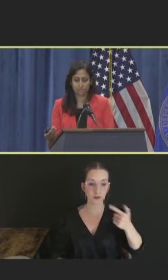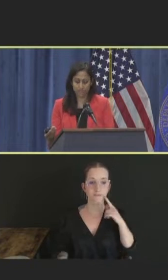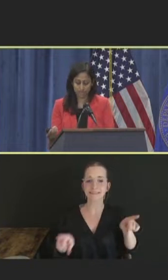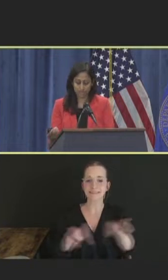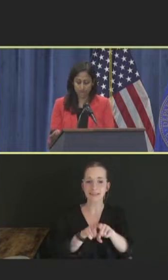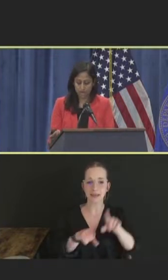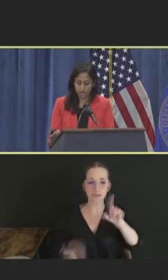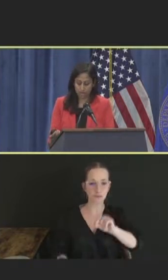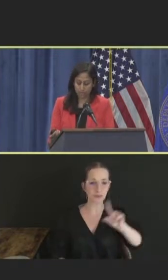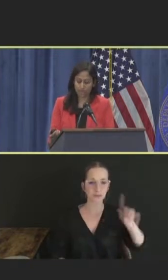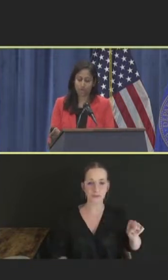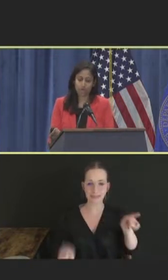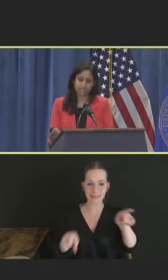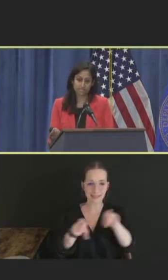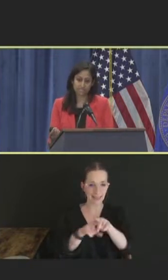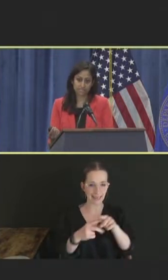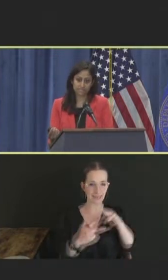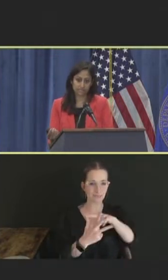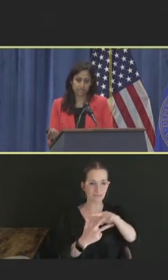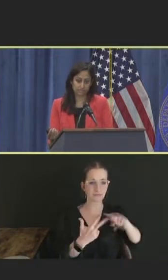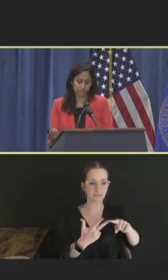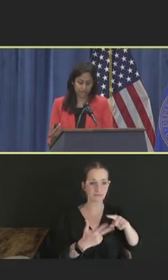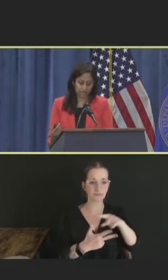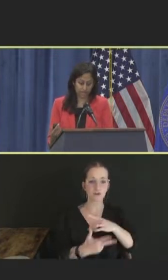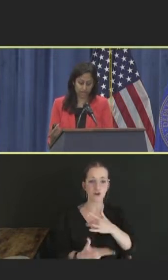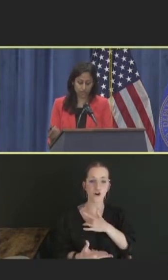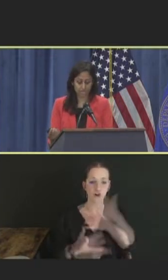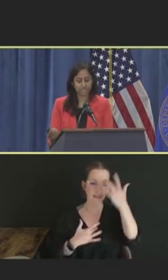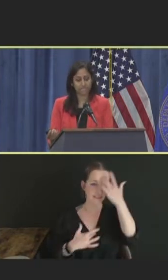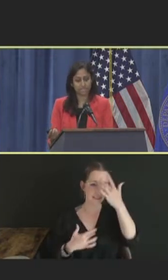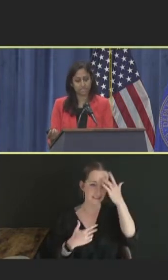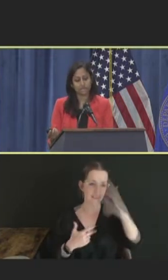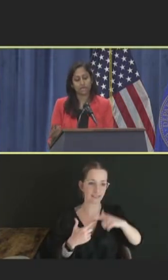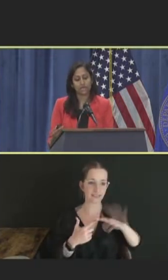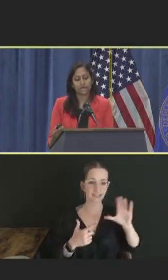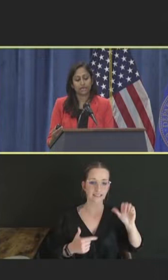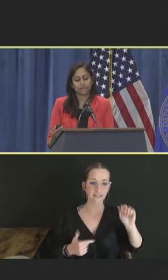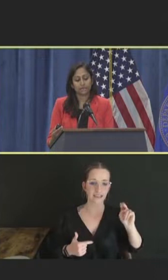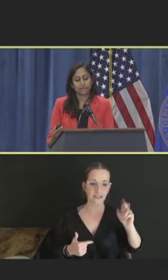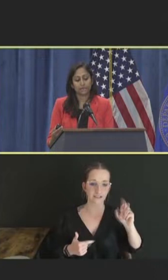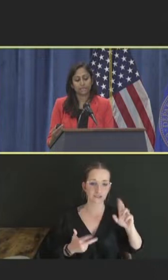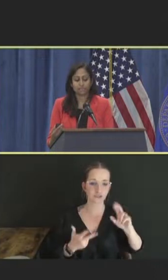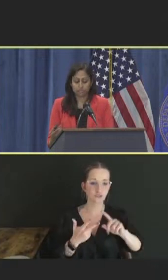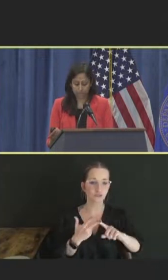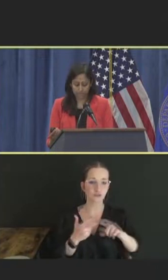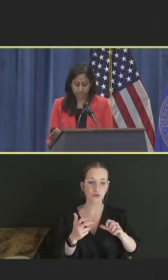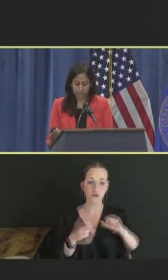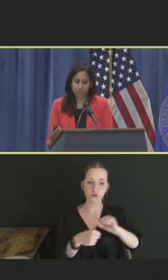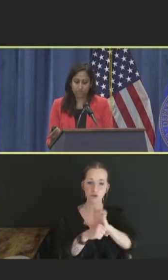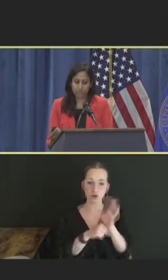with heart disease, cancer, and COVID-19. In 2021,